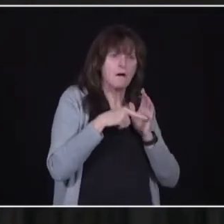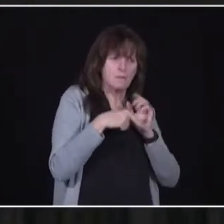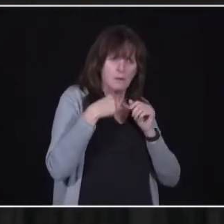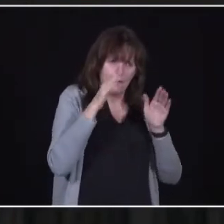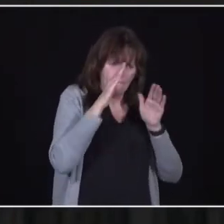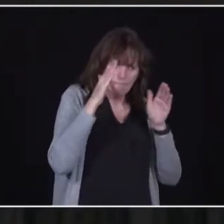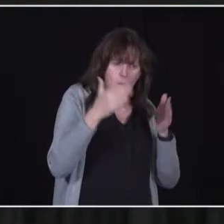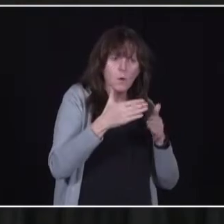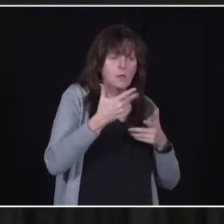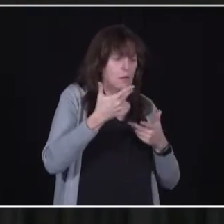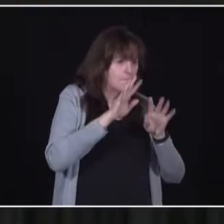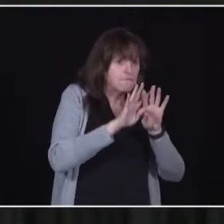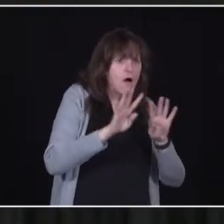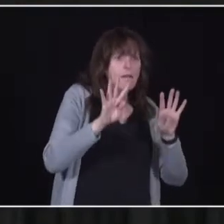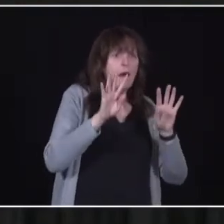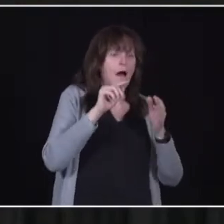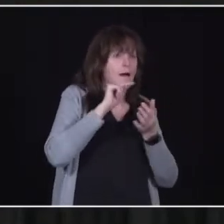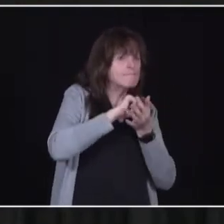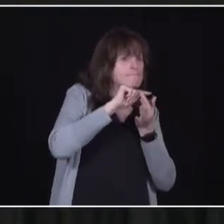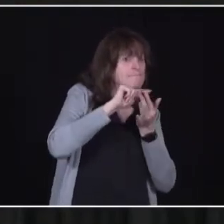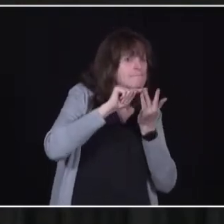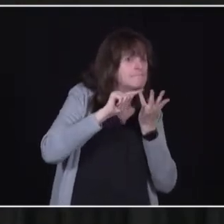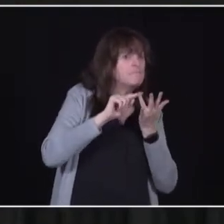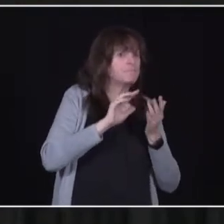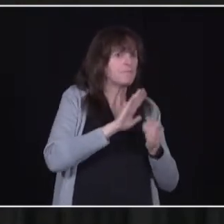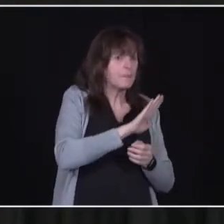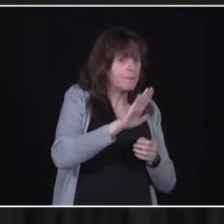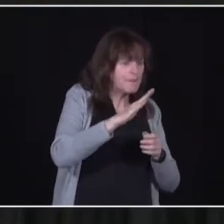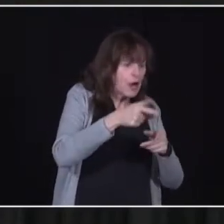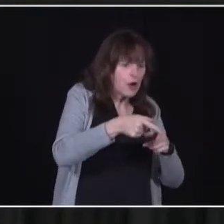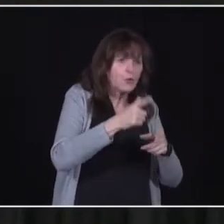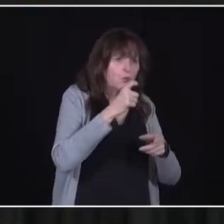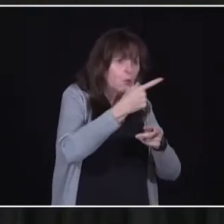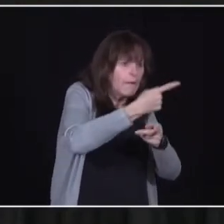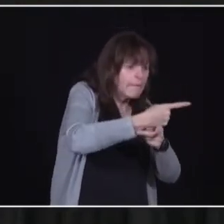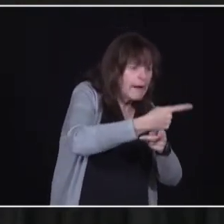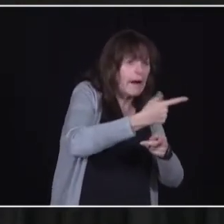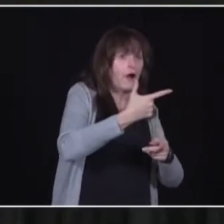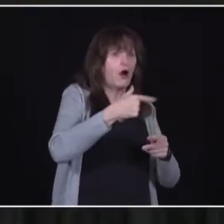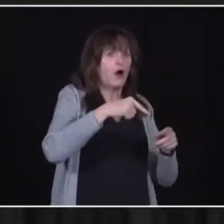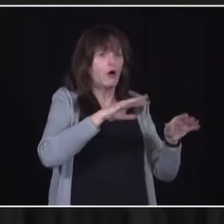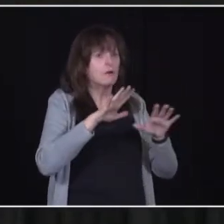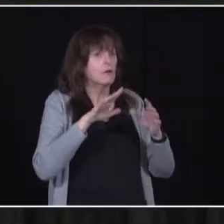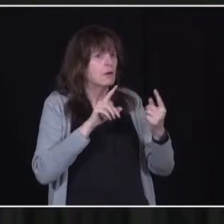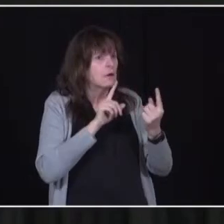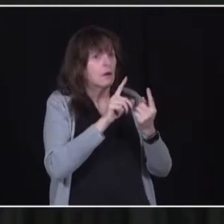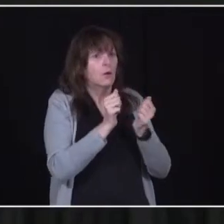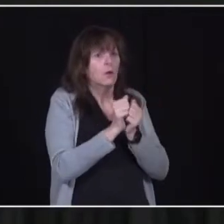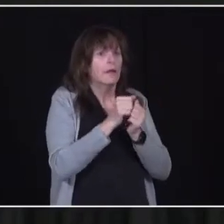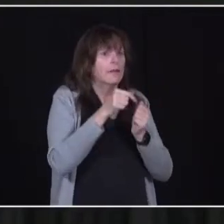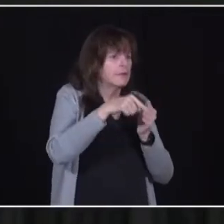that are dealing with COVID, that is priority and we need more